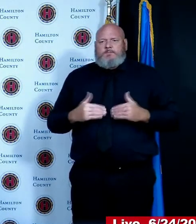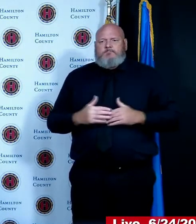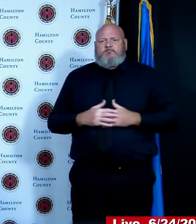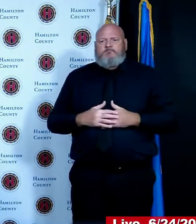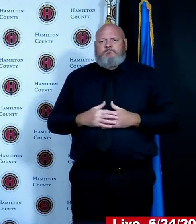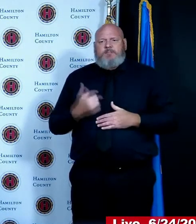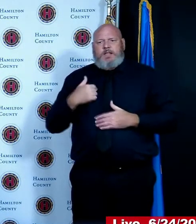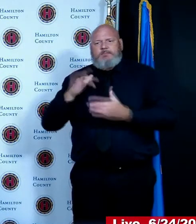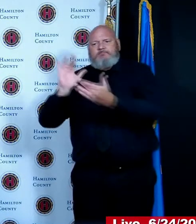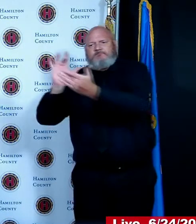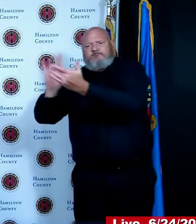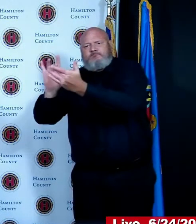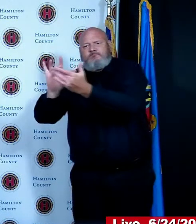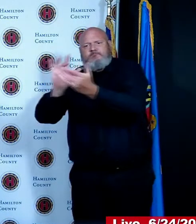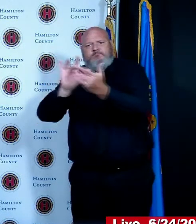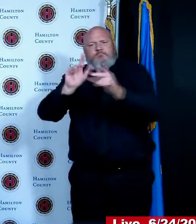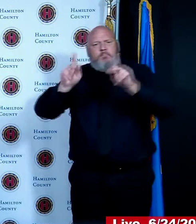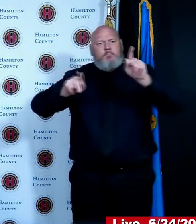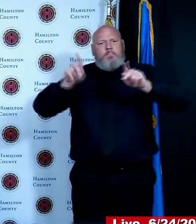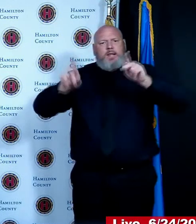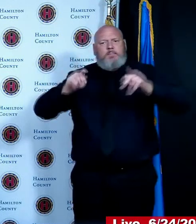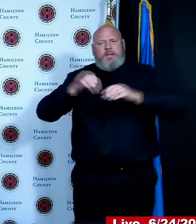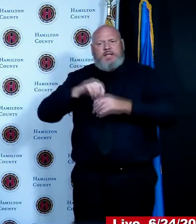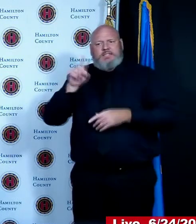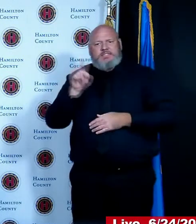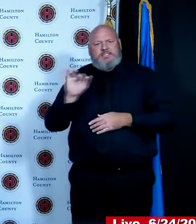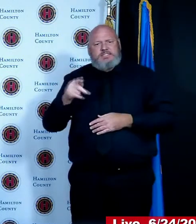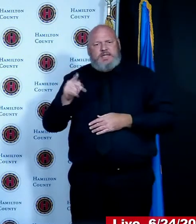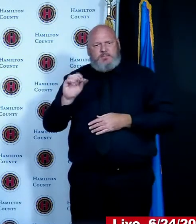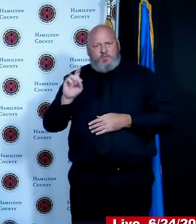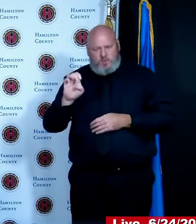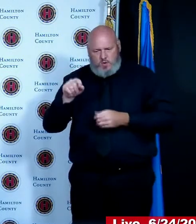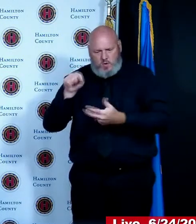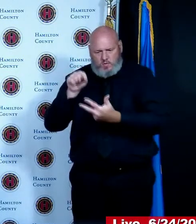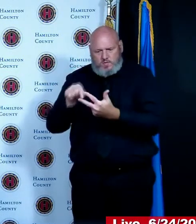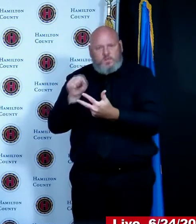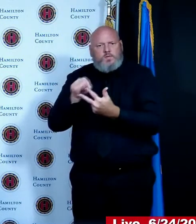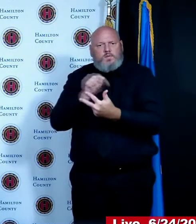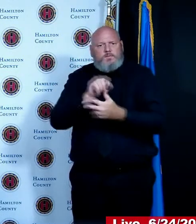in these communities to not only make sure that they are aware of the uptick